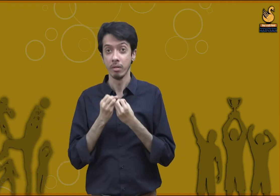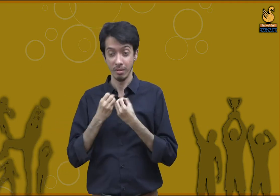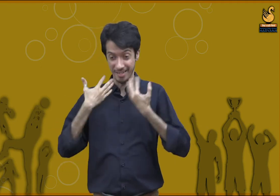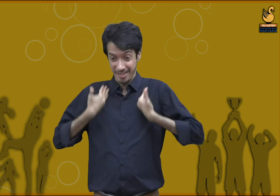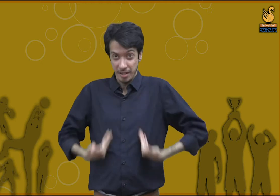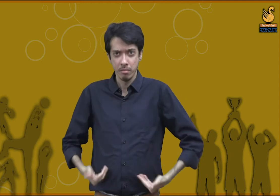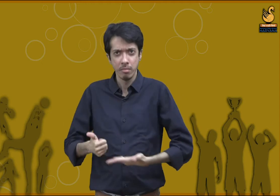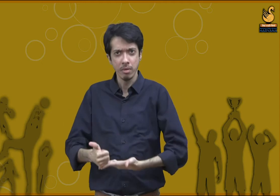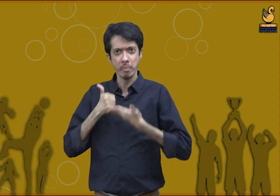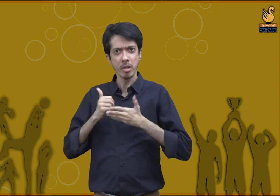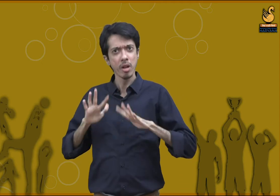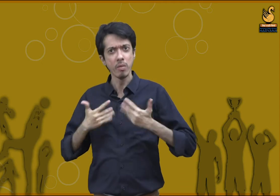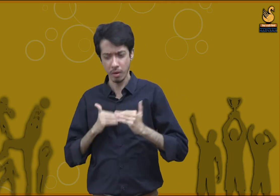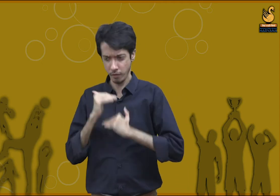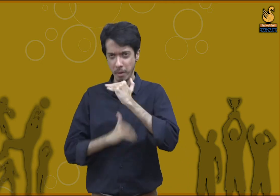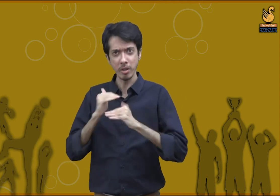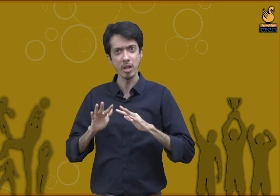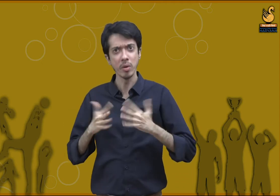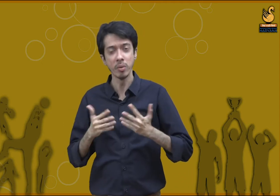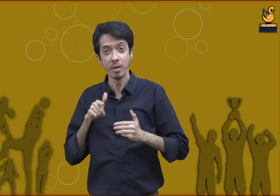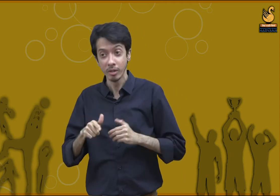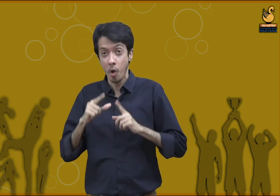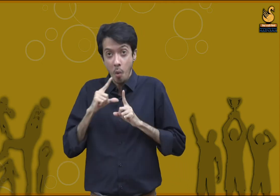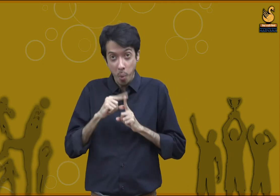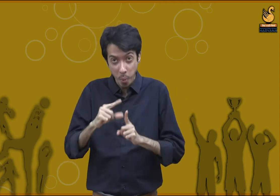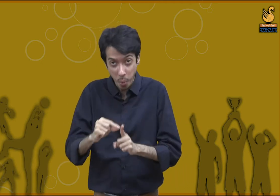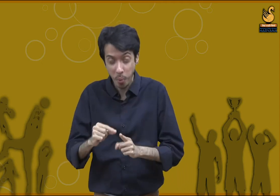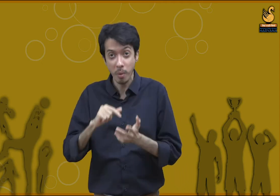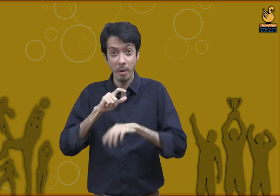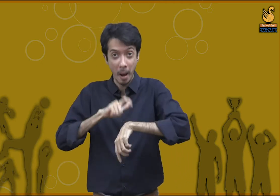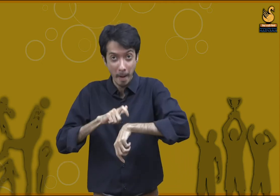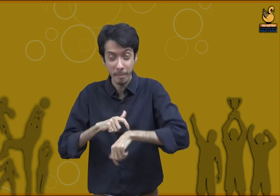For physical development it is important to be active